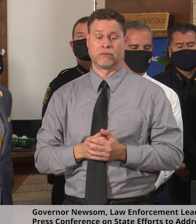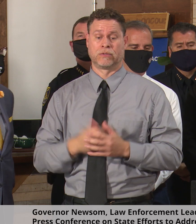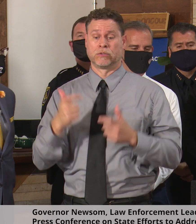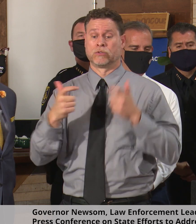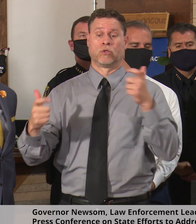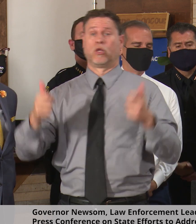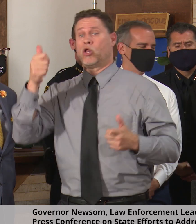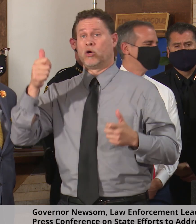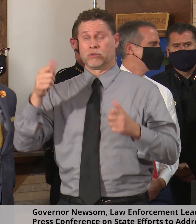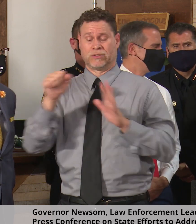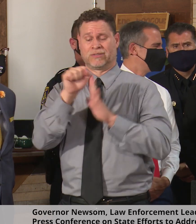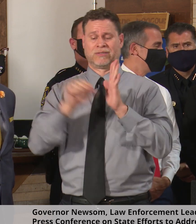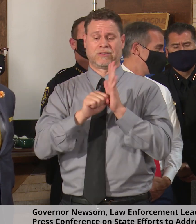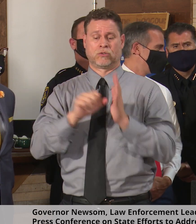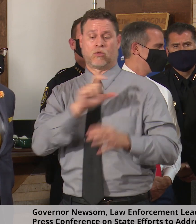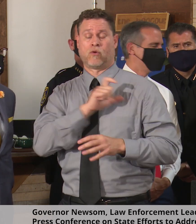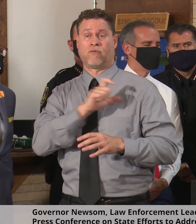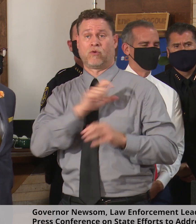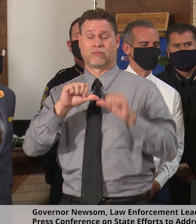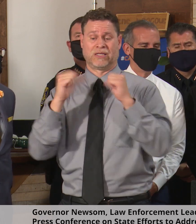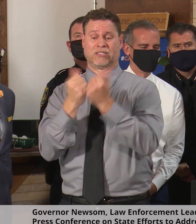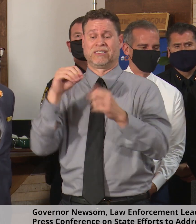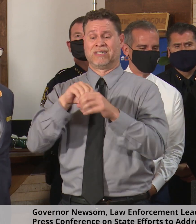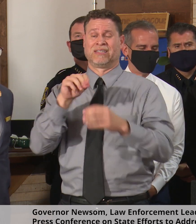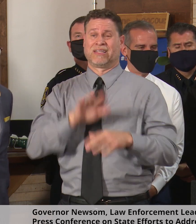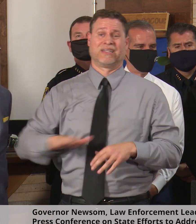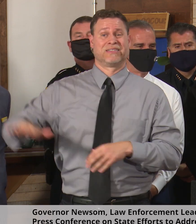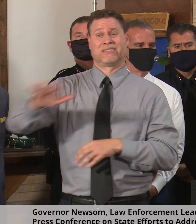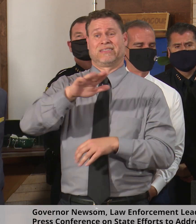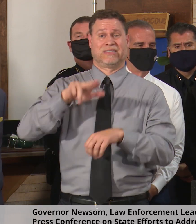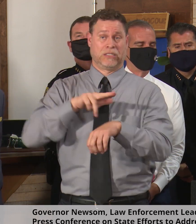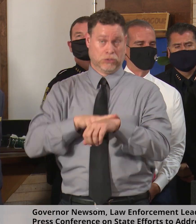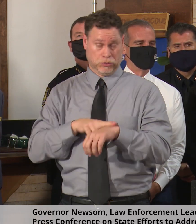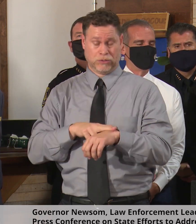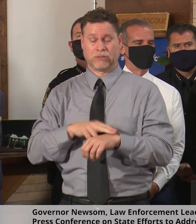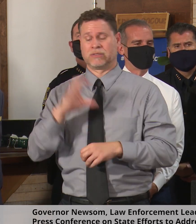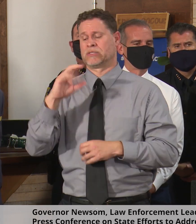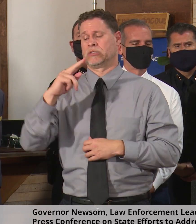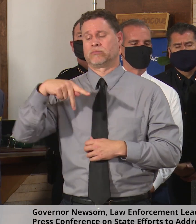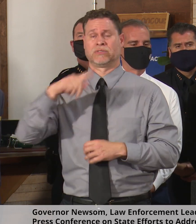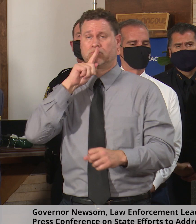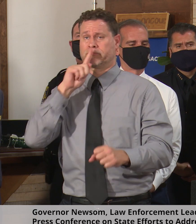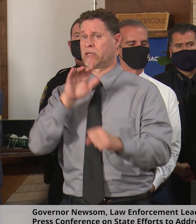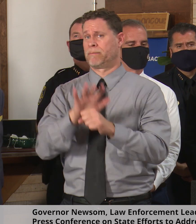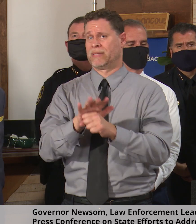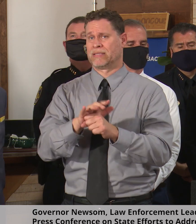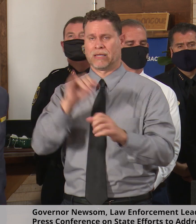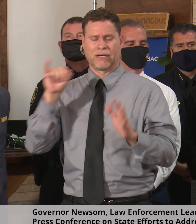state law enforcement agency in the nation, the CHP remains committed to identifying geographical